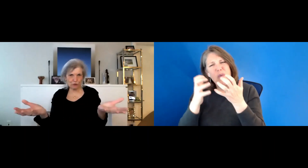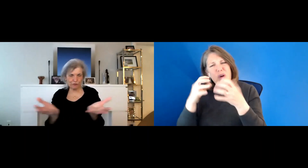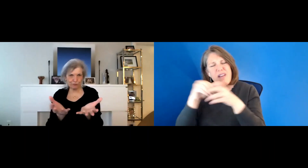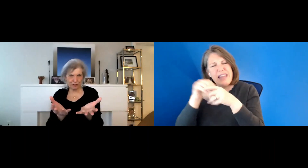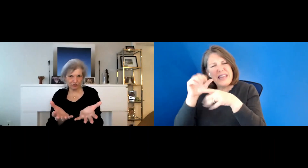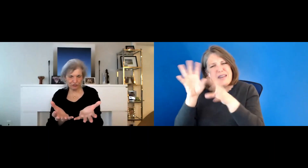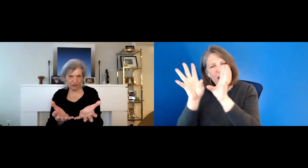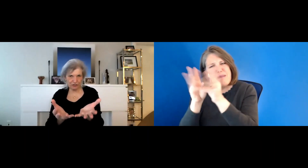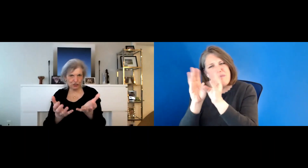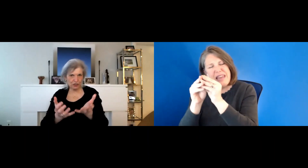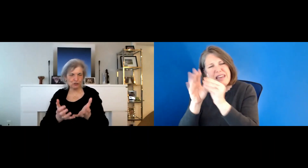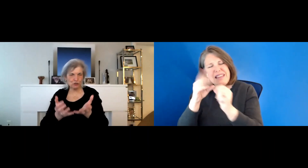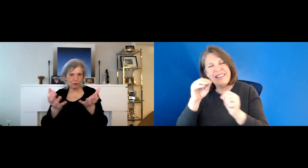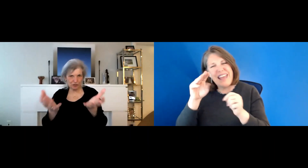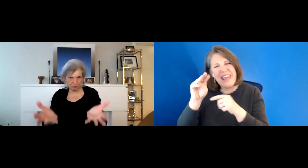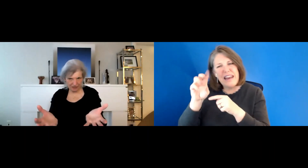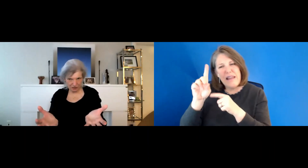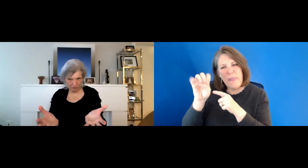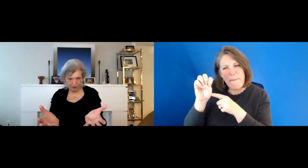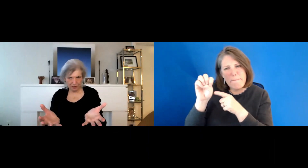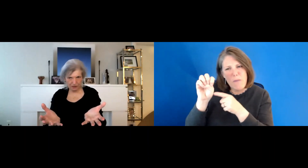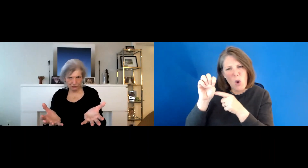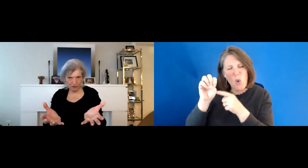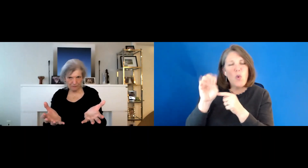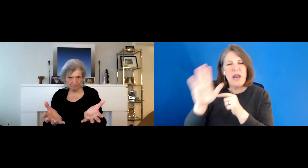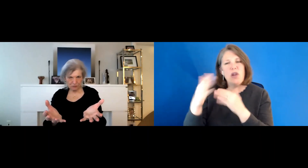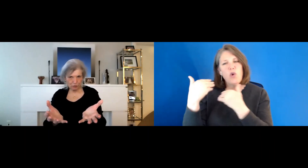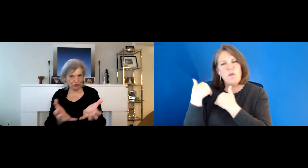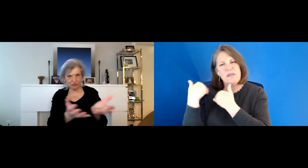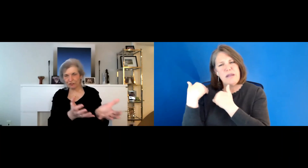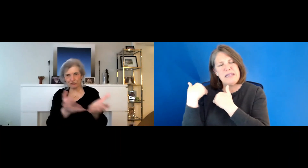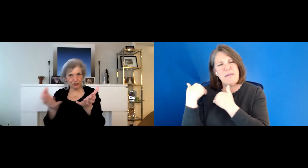of presentation and you're 17:46:48 responsibilities will essentially